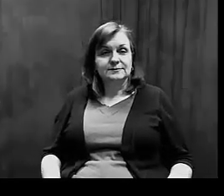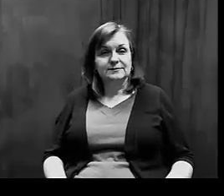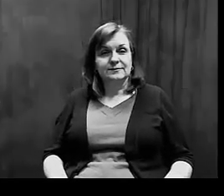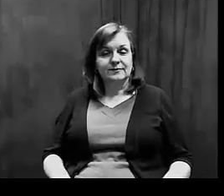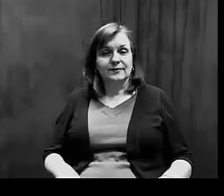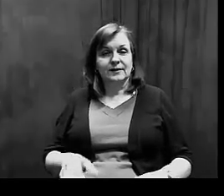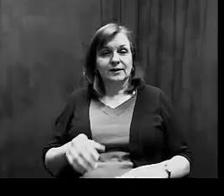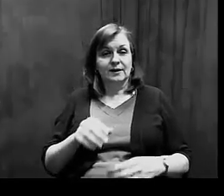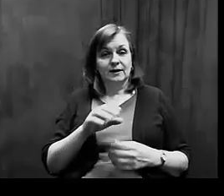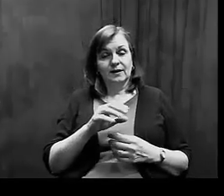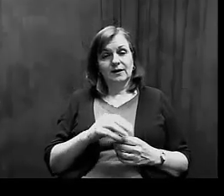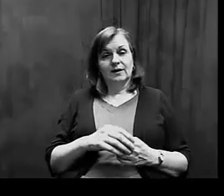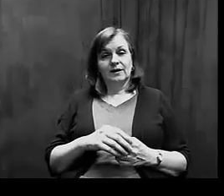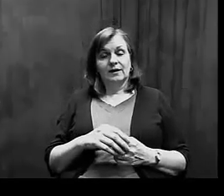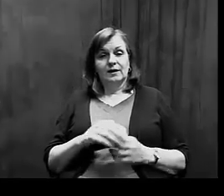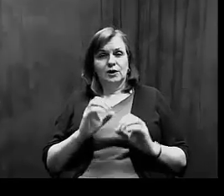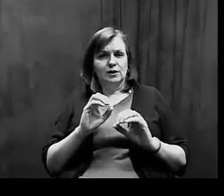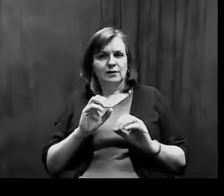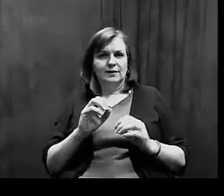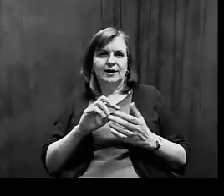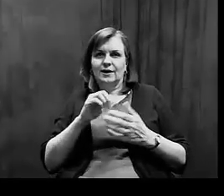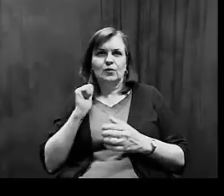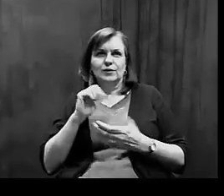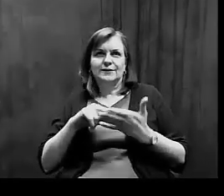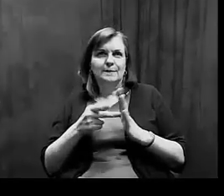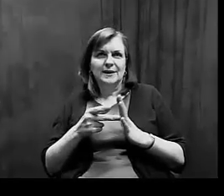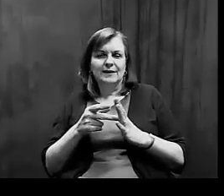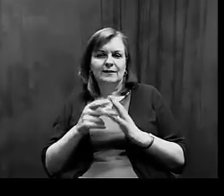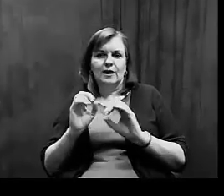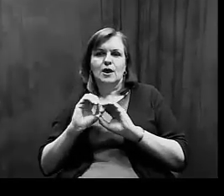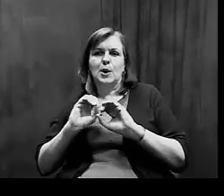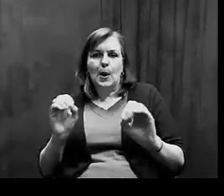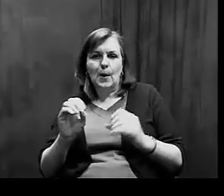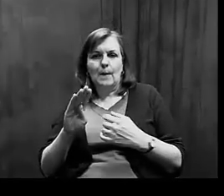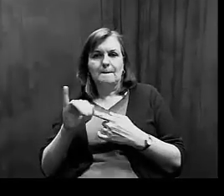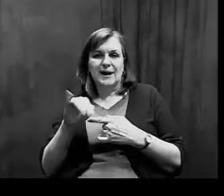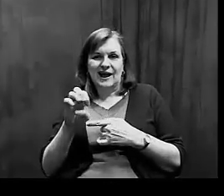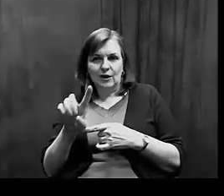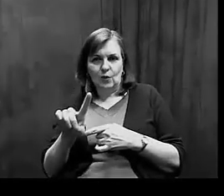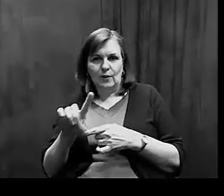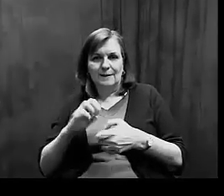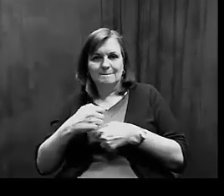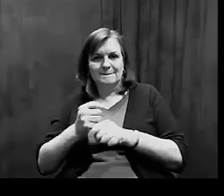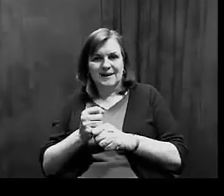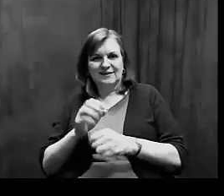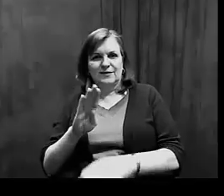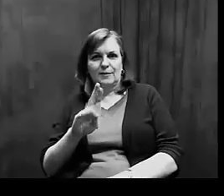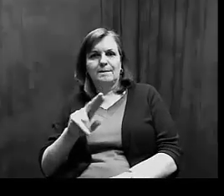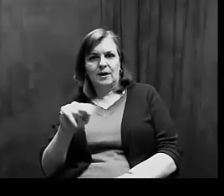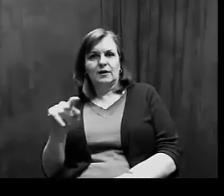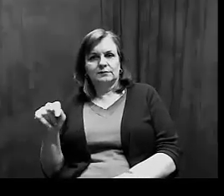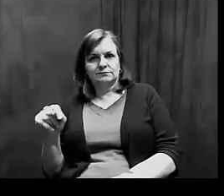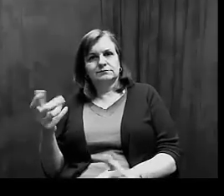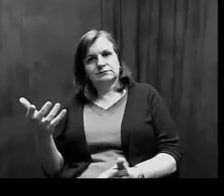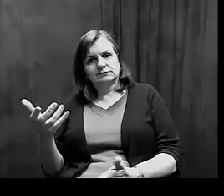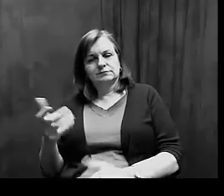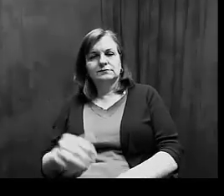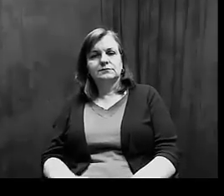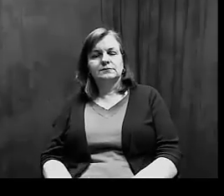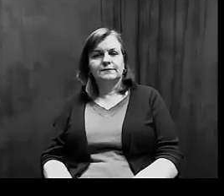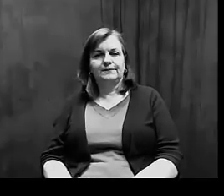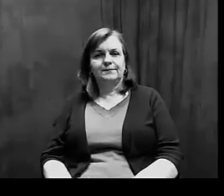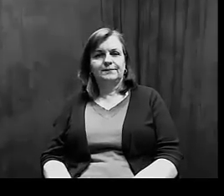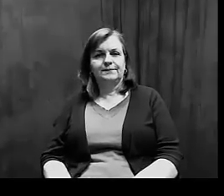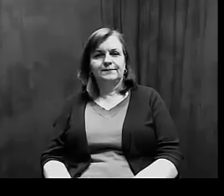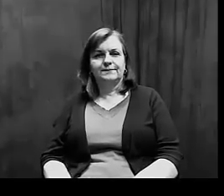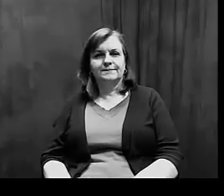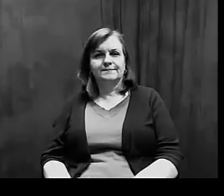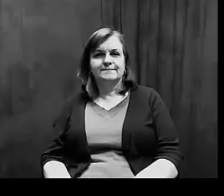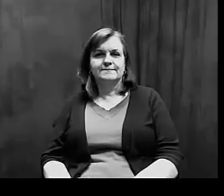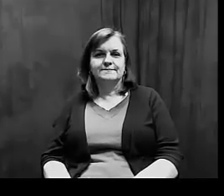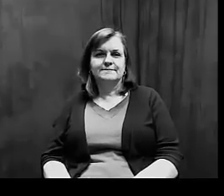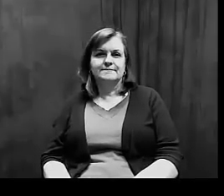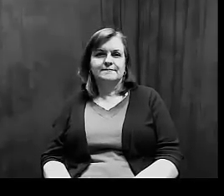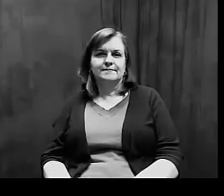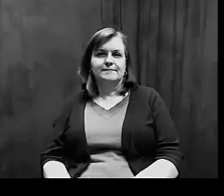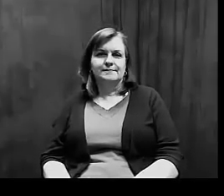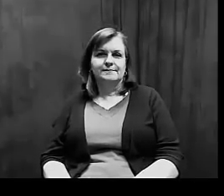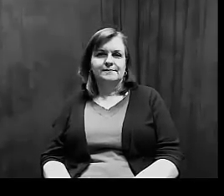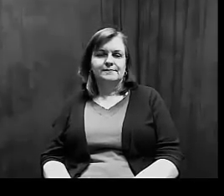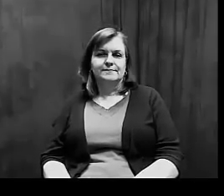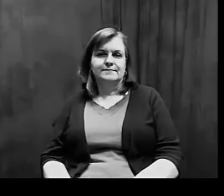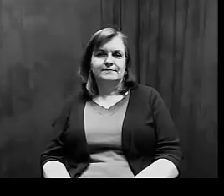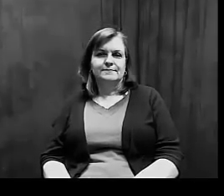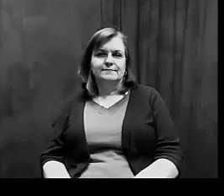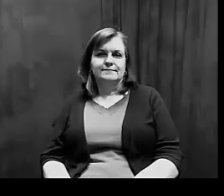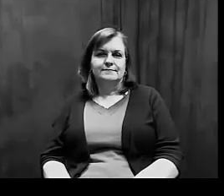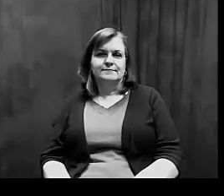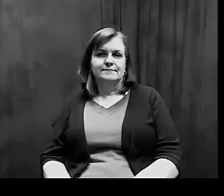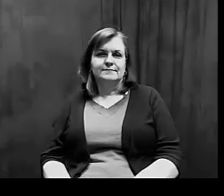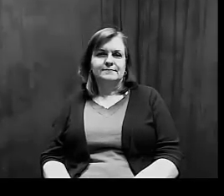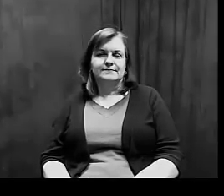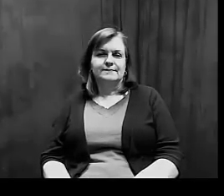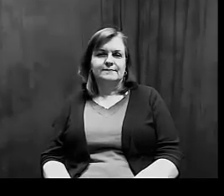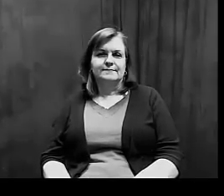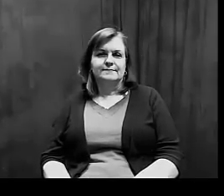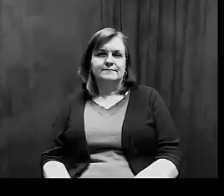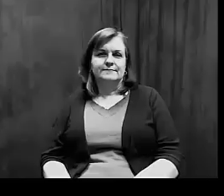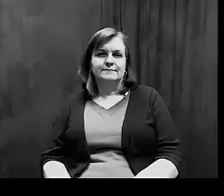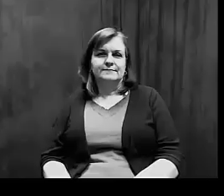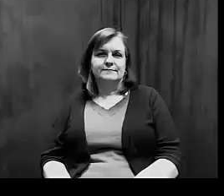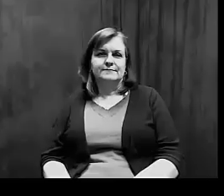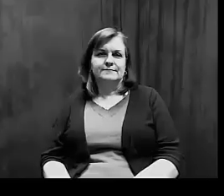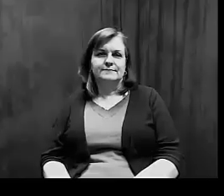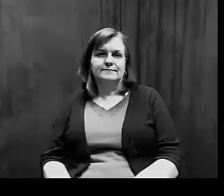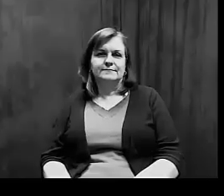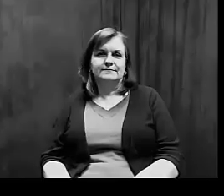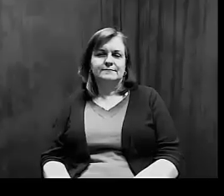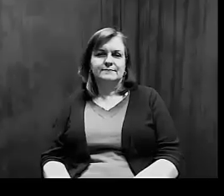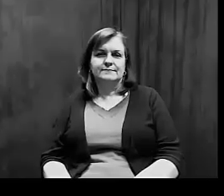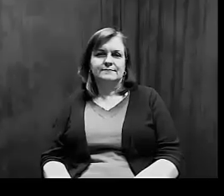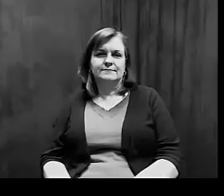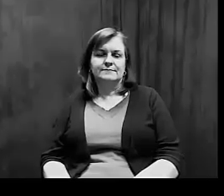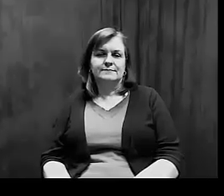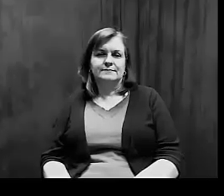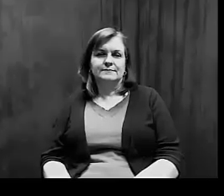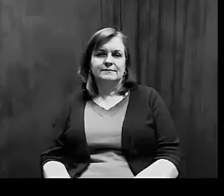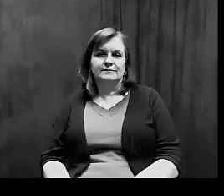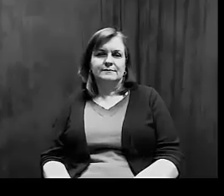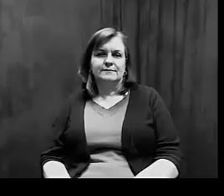so it's not that no bicoid would make a butt